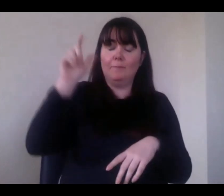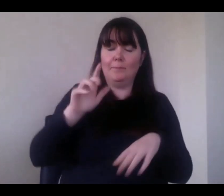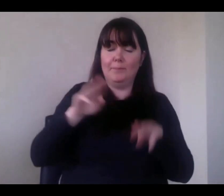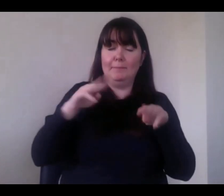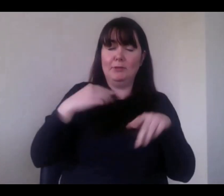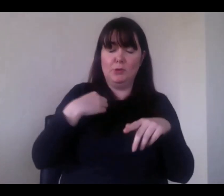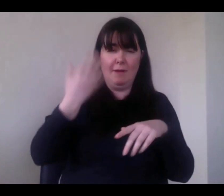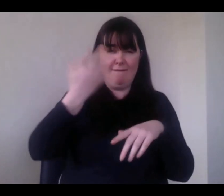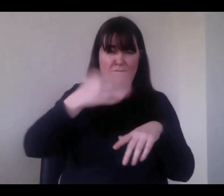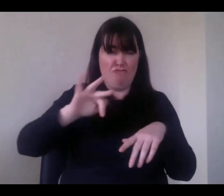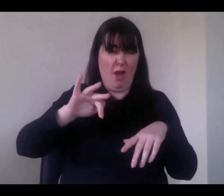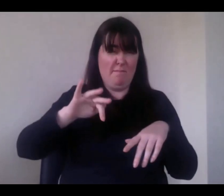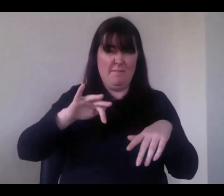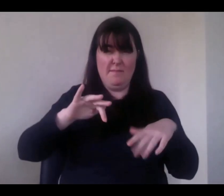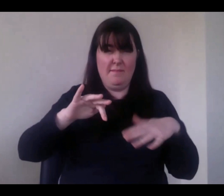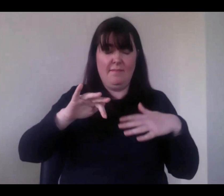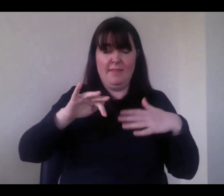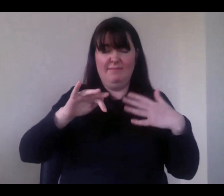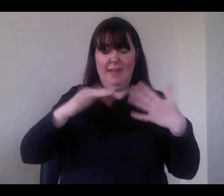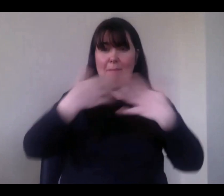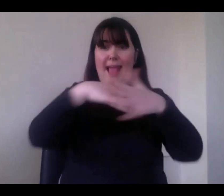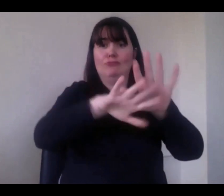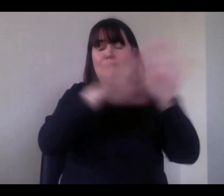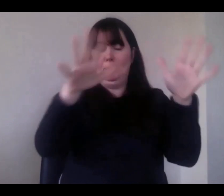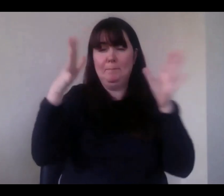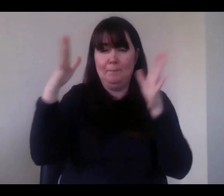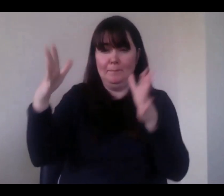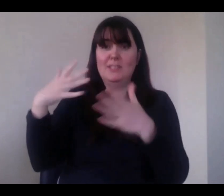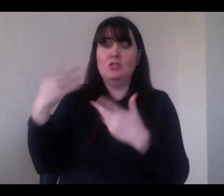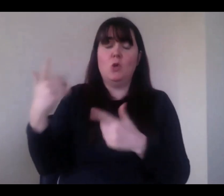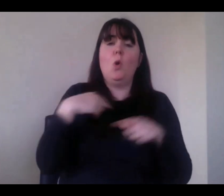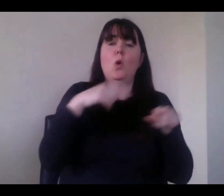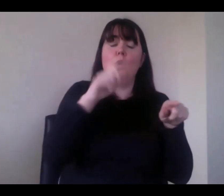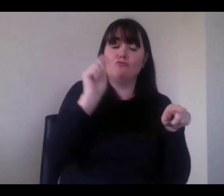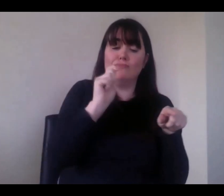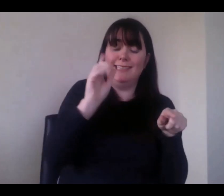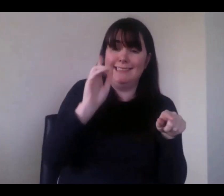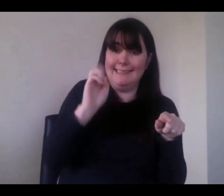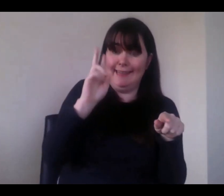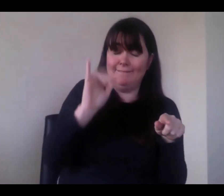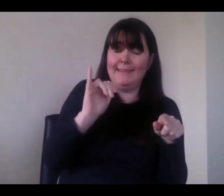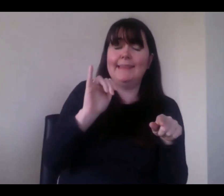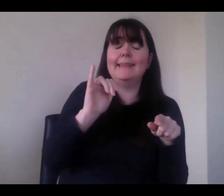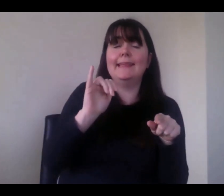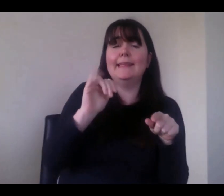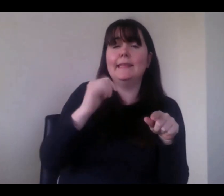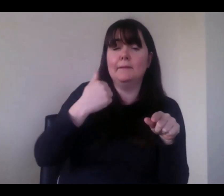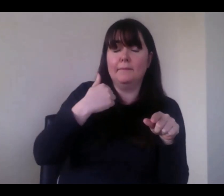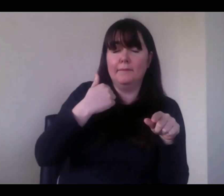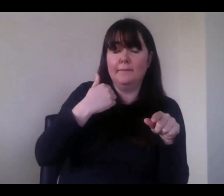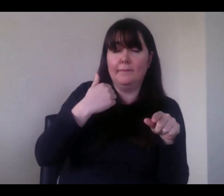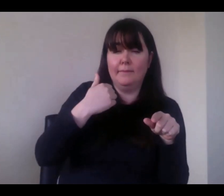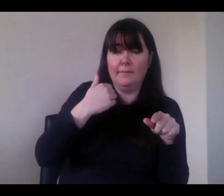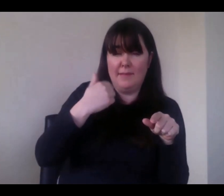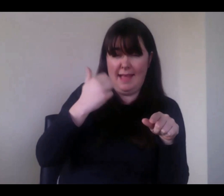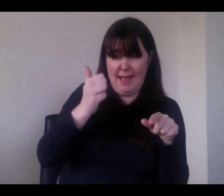her culture as well. And really to talk about, to speak to what we call the mainstream,